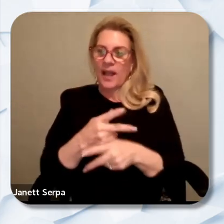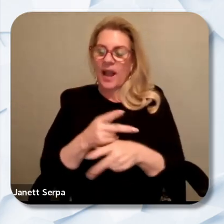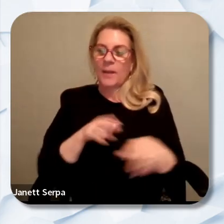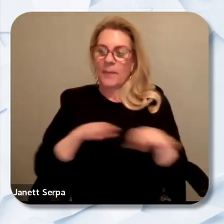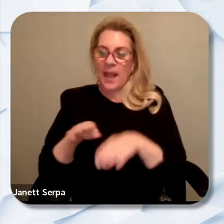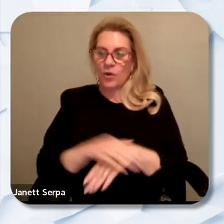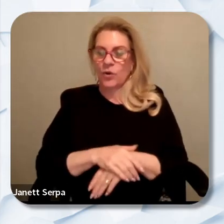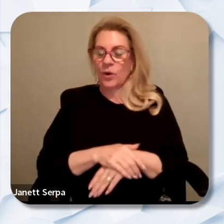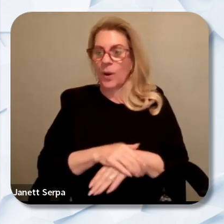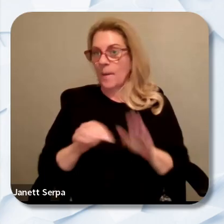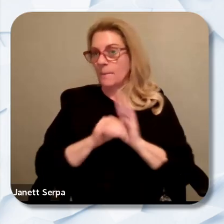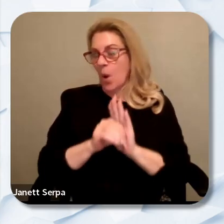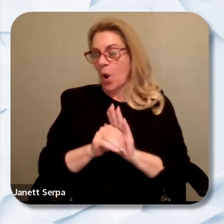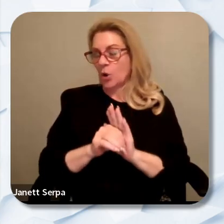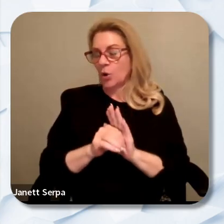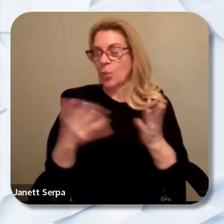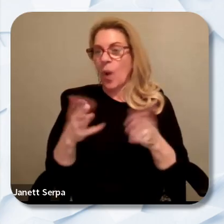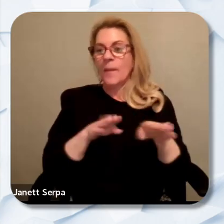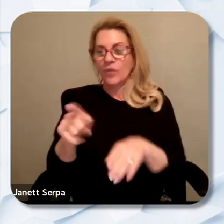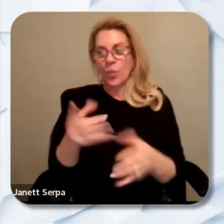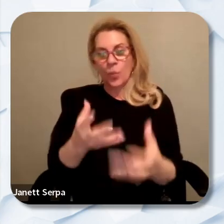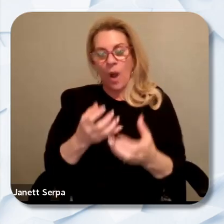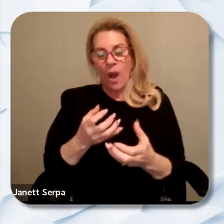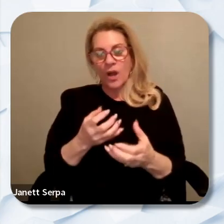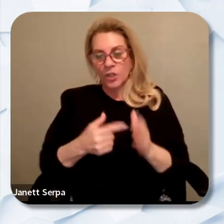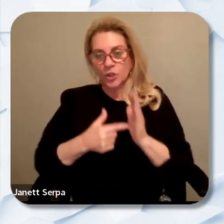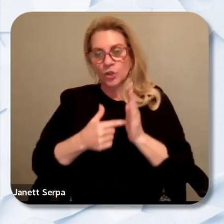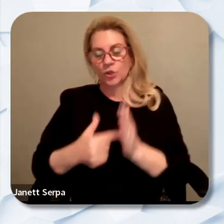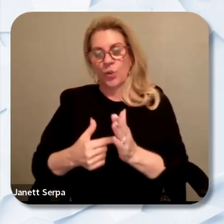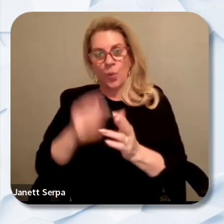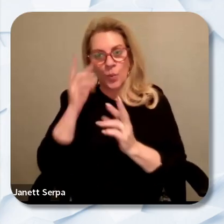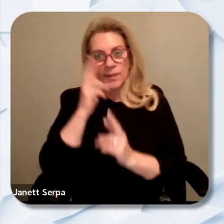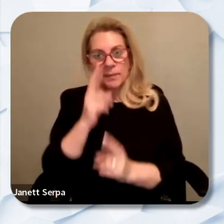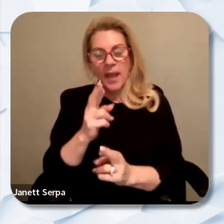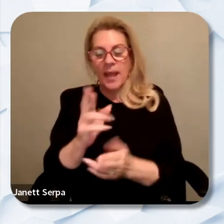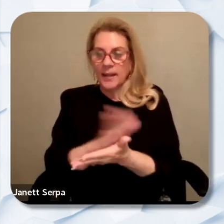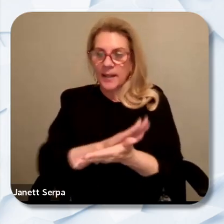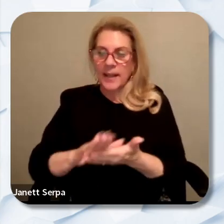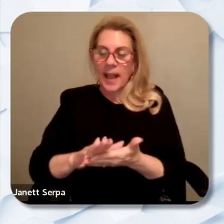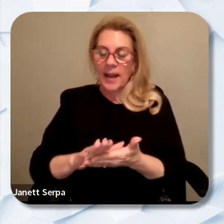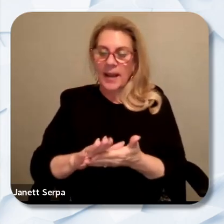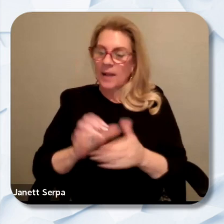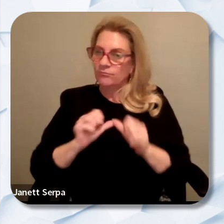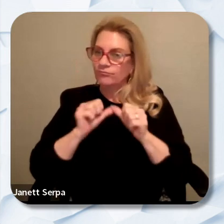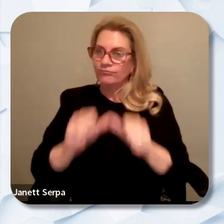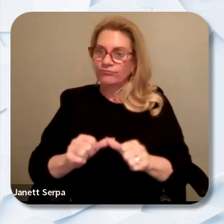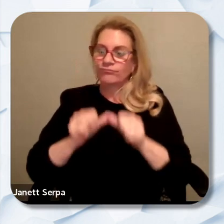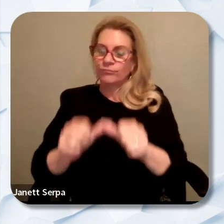Model desired behavior. Demonstrate respect kindness and perseverance to set a positive